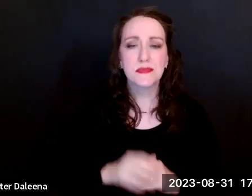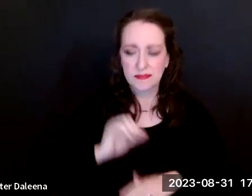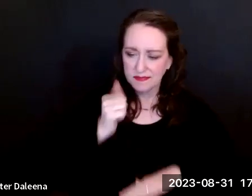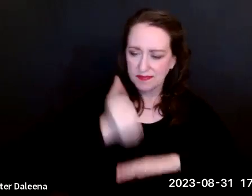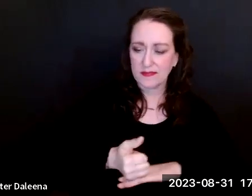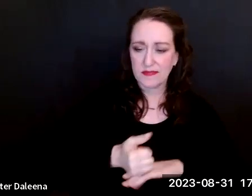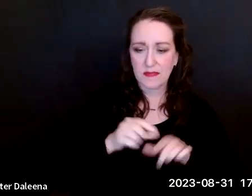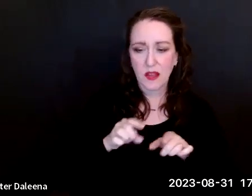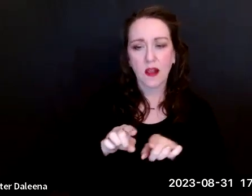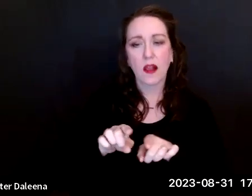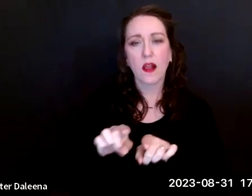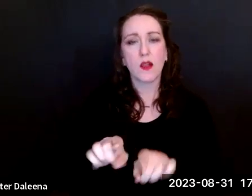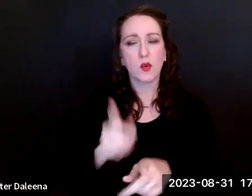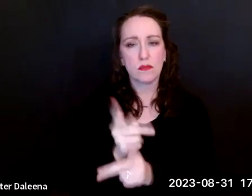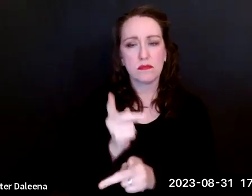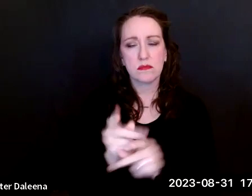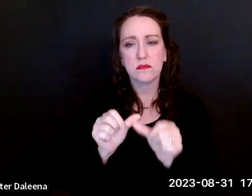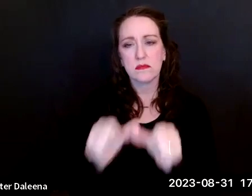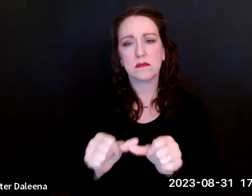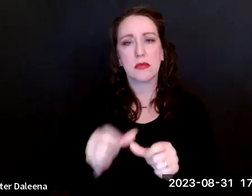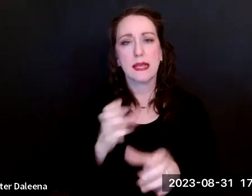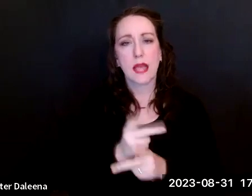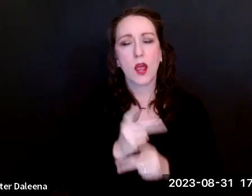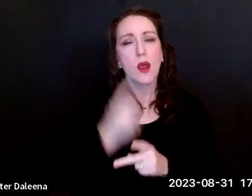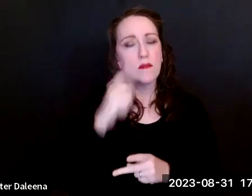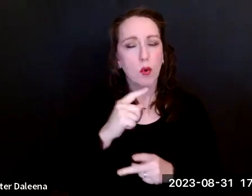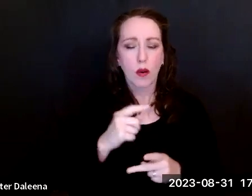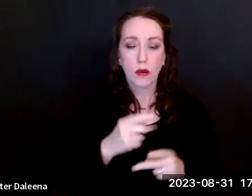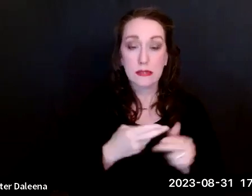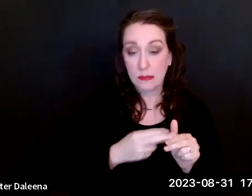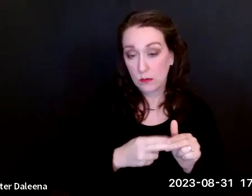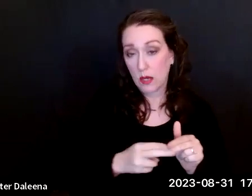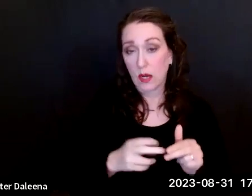care policy would allow patients to continue receiving care temporarily from their out-of-state